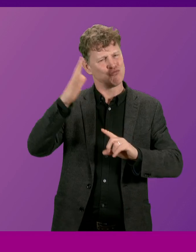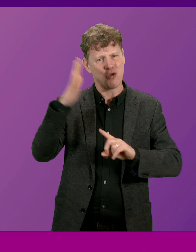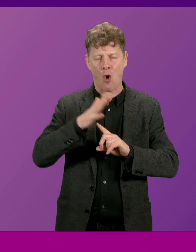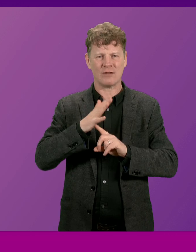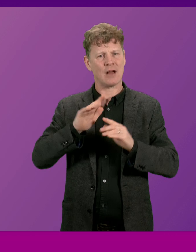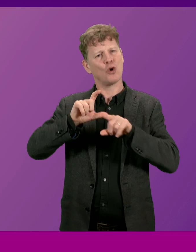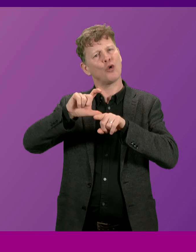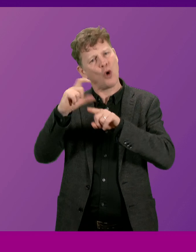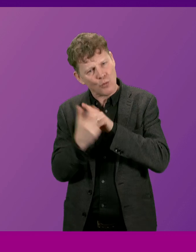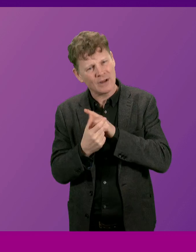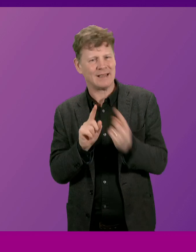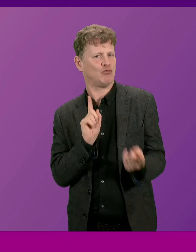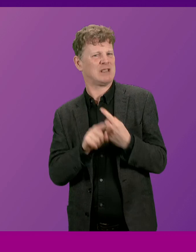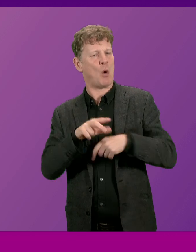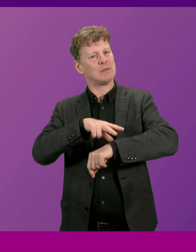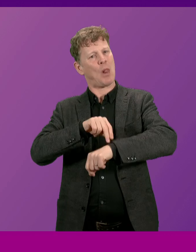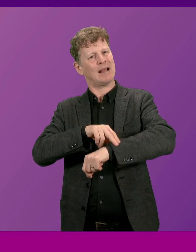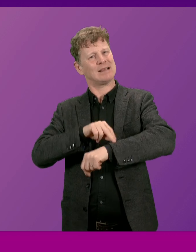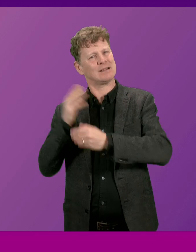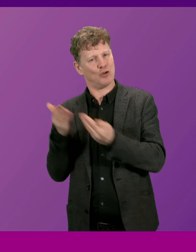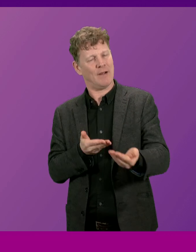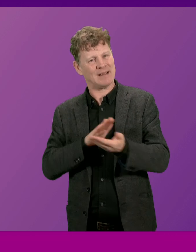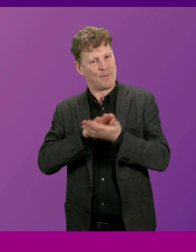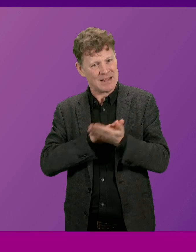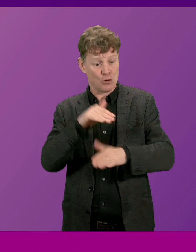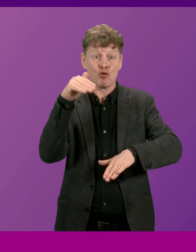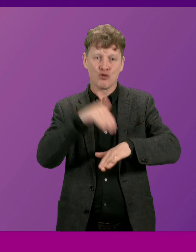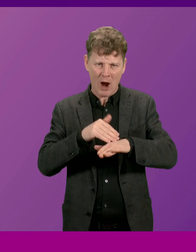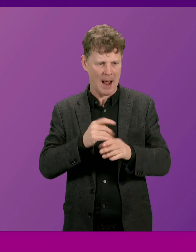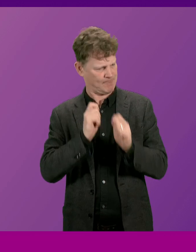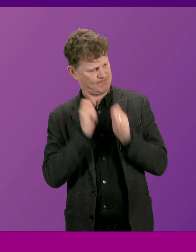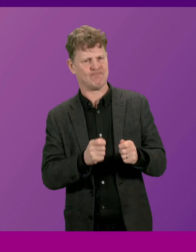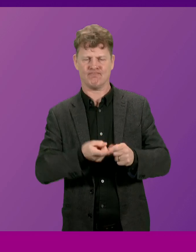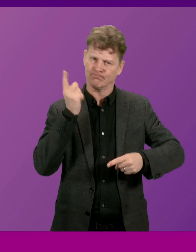response policing so that such crimes can be treated with the expediency and seriousness